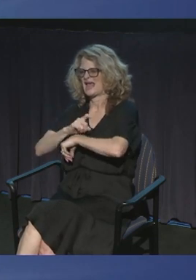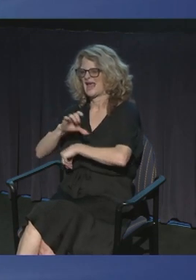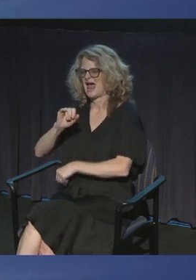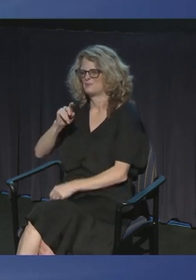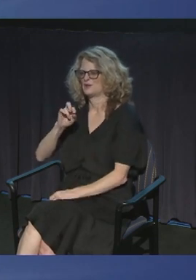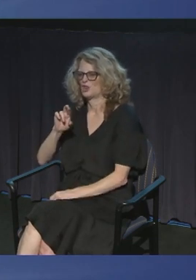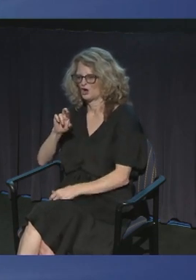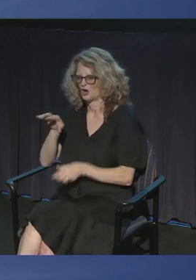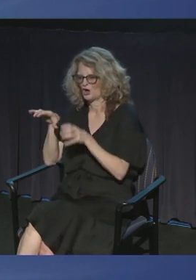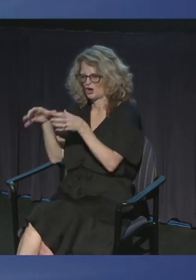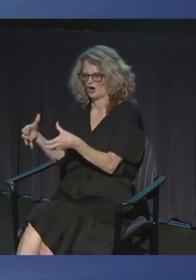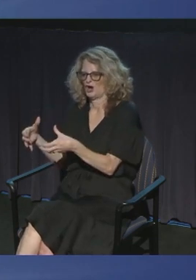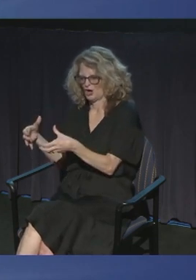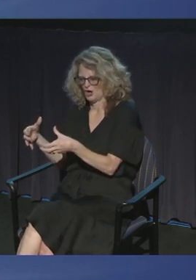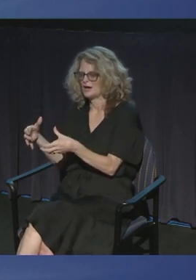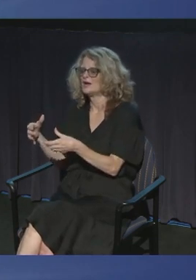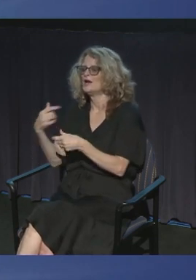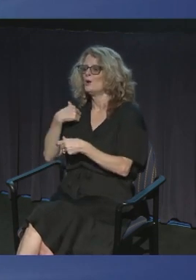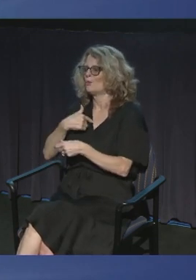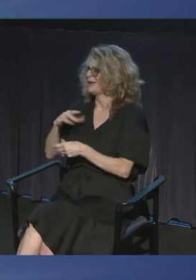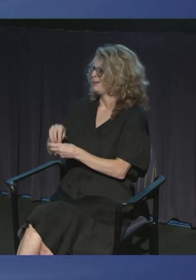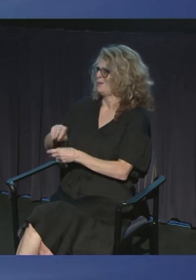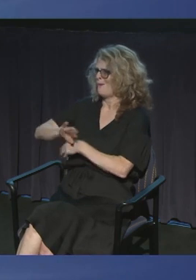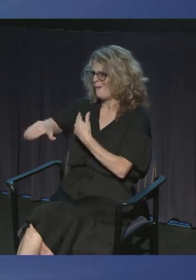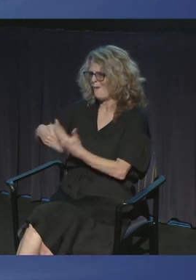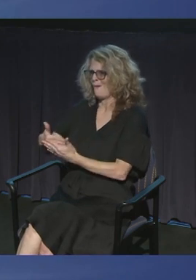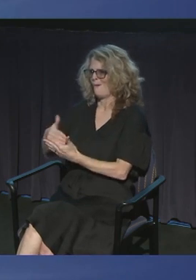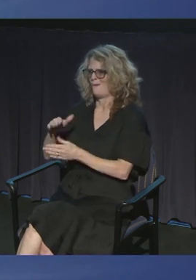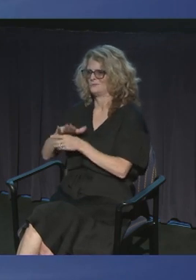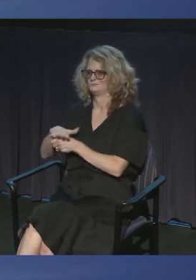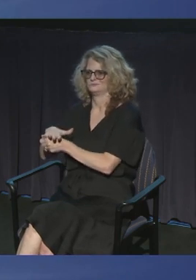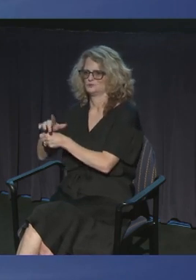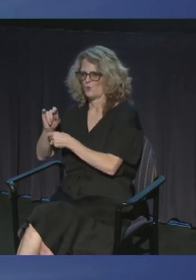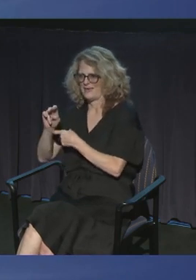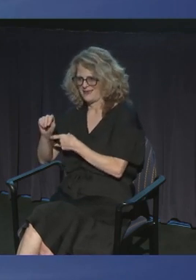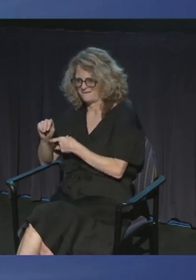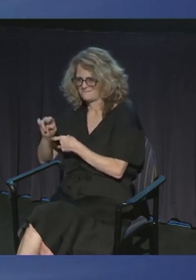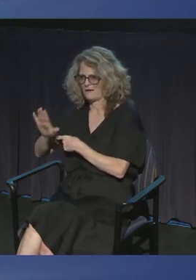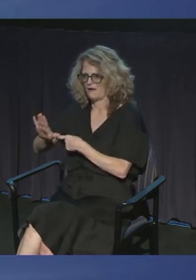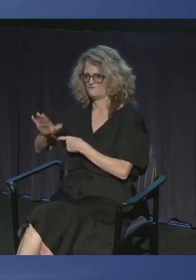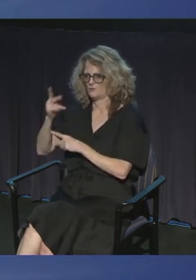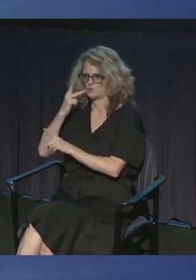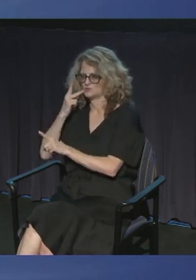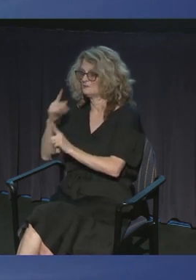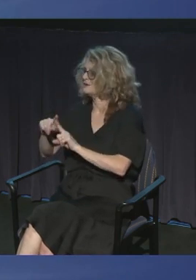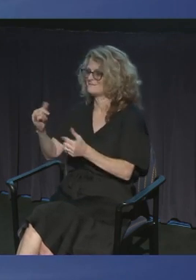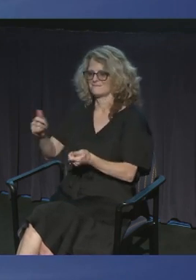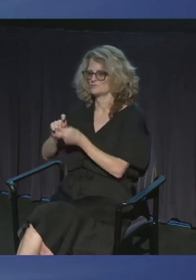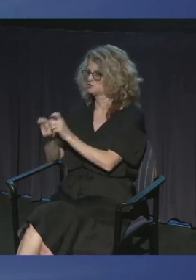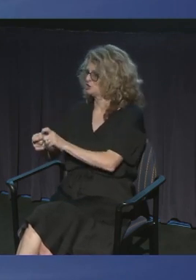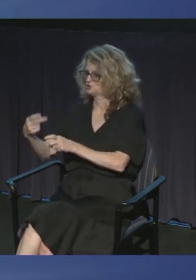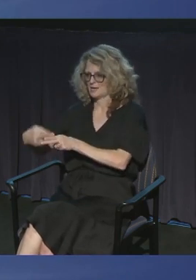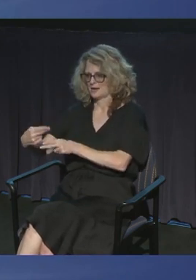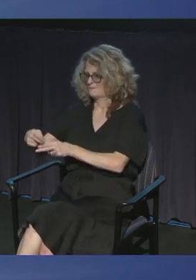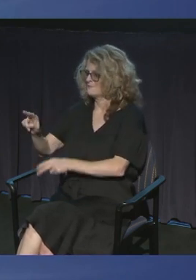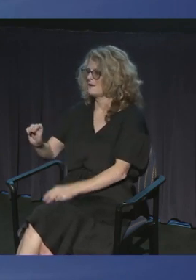WANTED TO BE VERY INCLUSIVE AND INCLUDED ALL THE DOMAINS OF THESE PROTEINS. HOWEVER IT IS NOW KNOWN AS